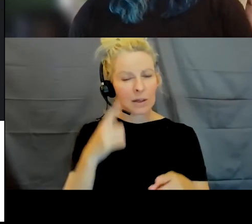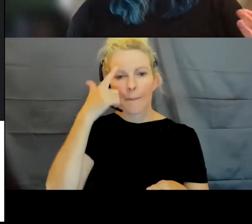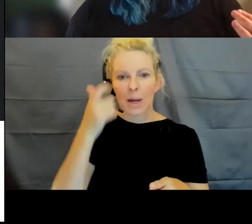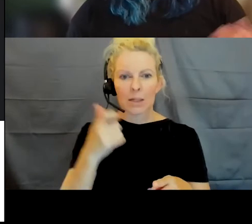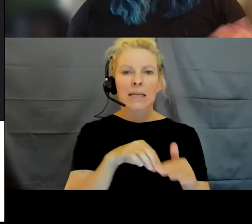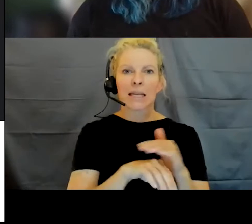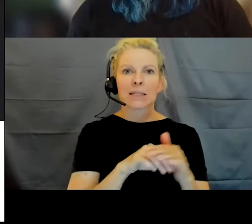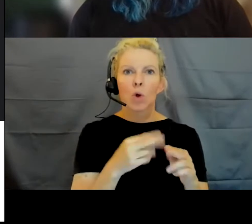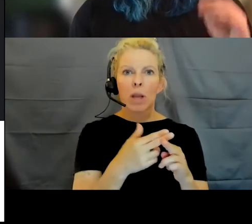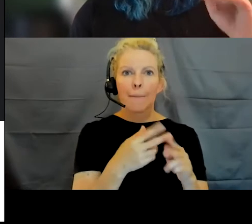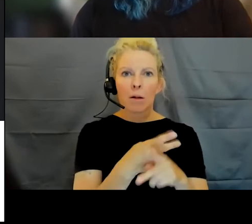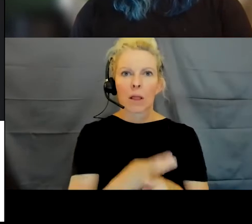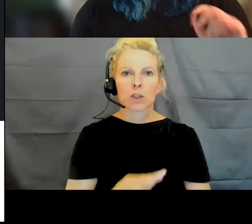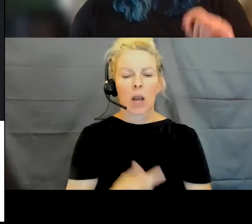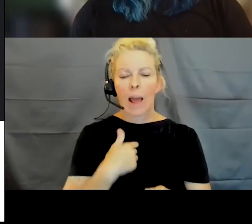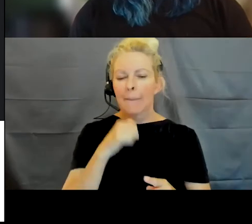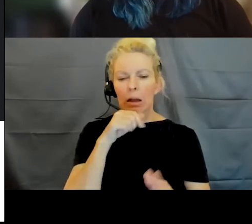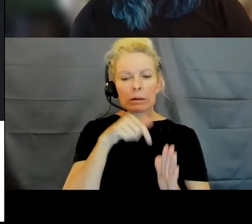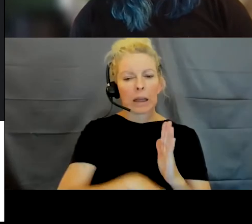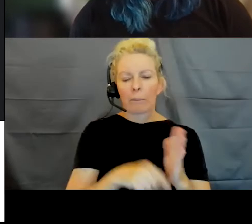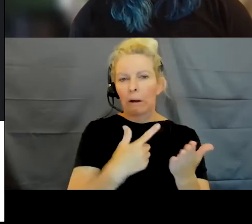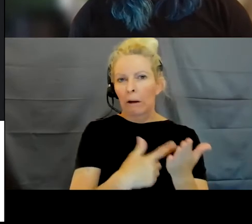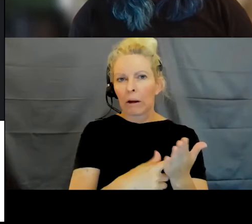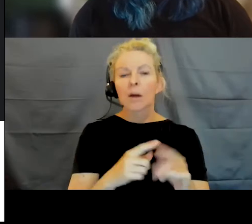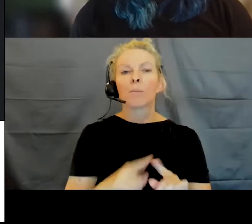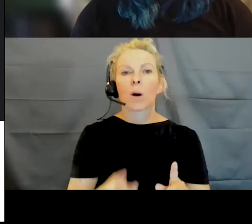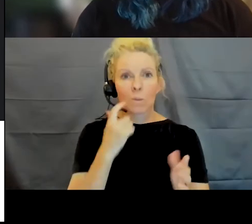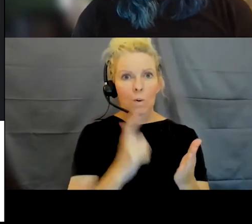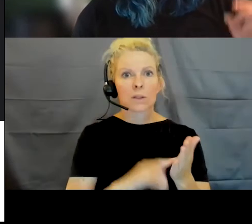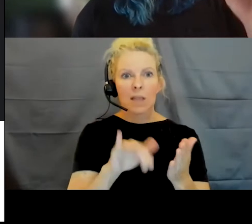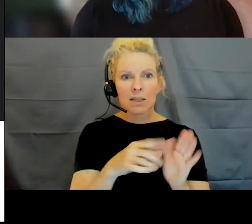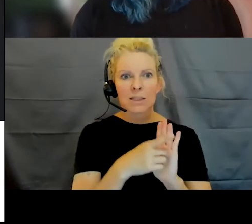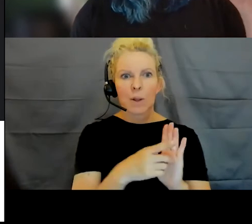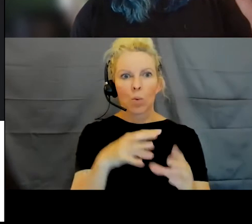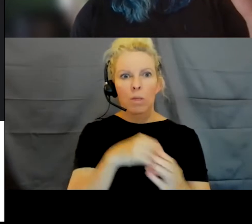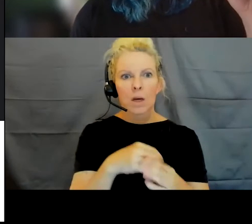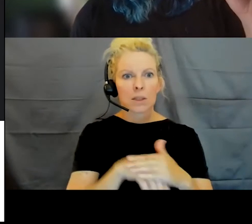going to get too deep into it but we can see the display of the accessibility panel where we can